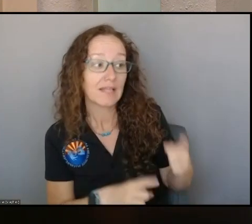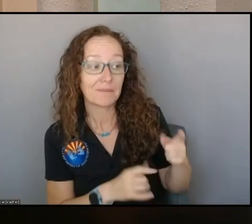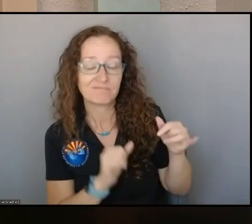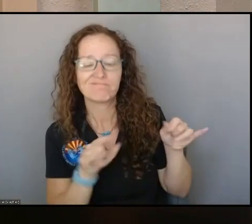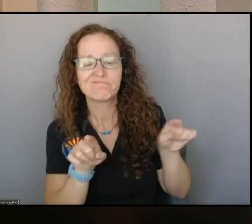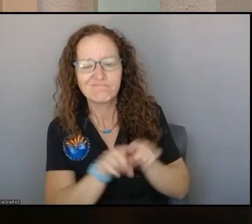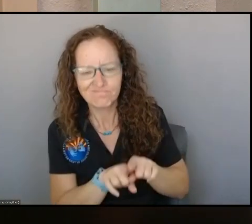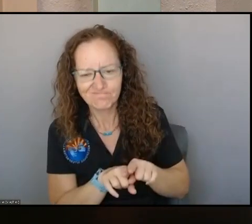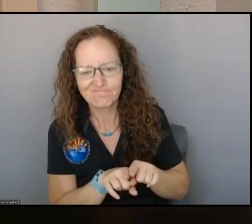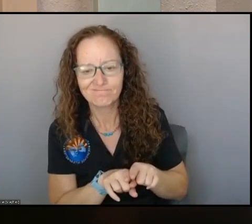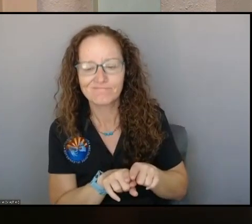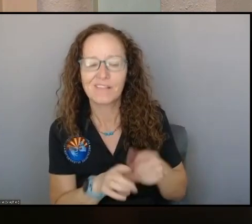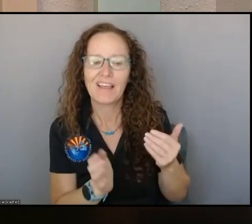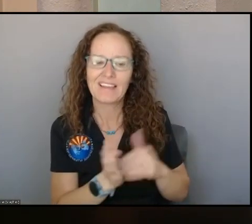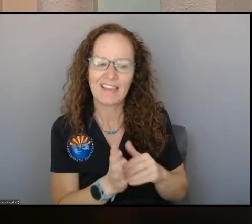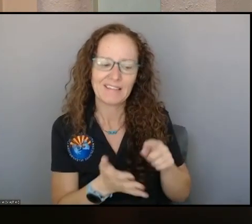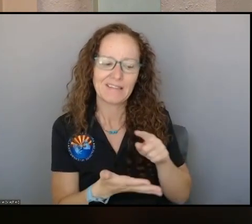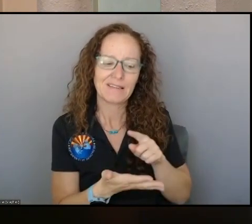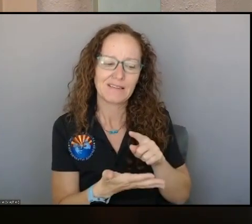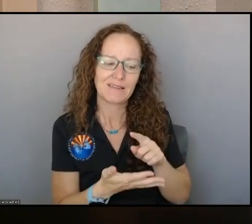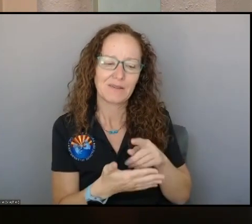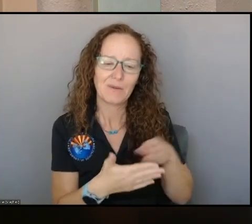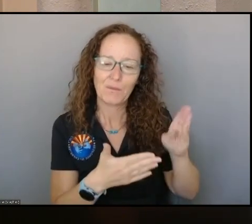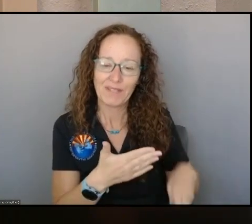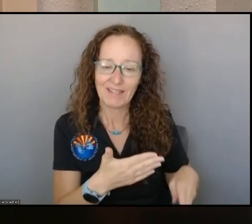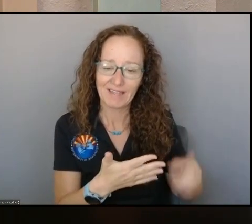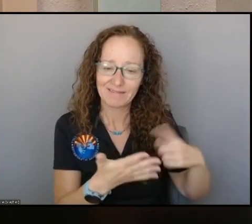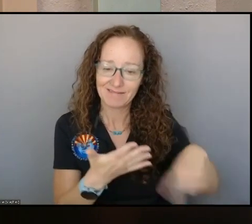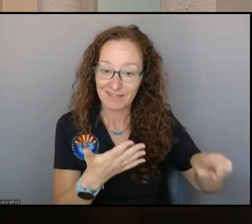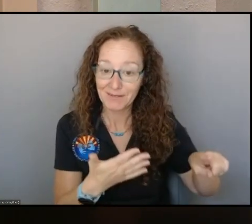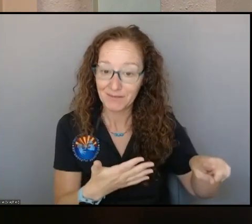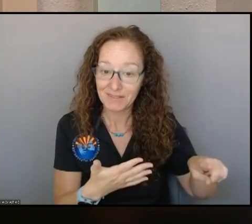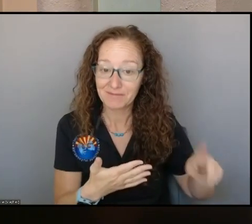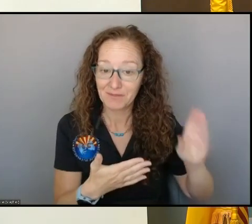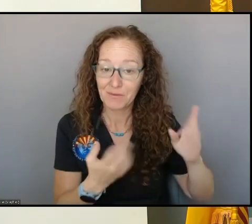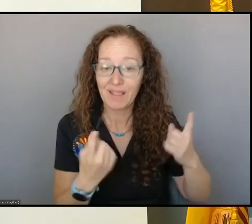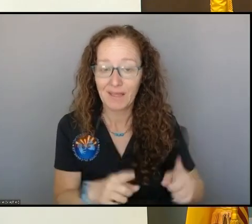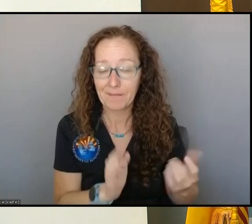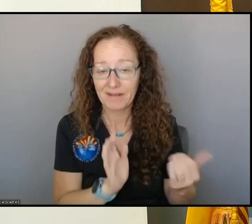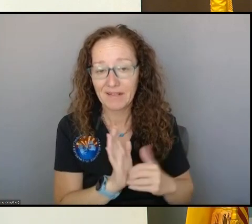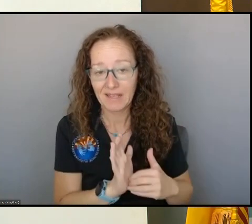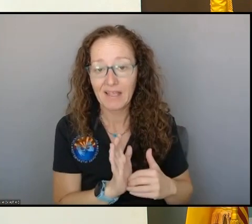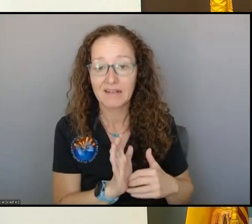end of the week. Where we get these pushes from the east, that brings that gulf moisture in. It'll only stay for a day, or